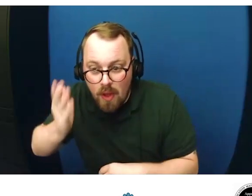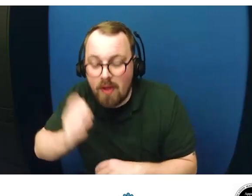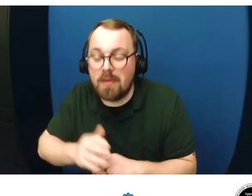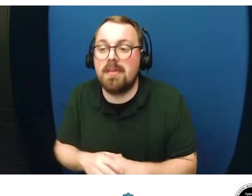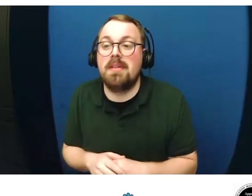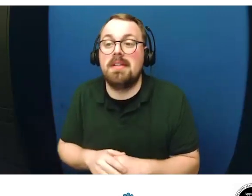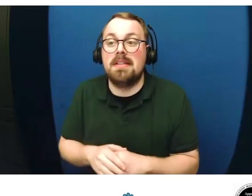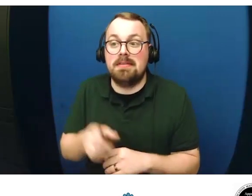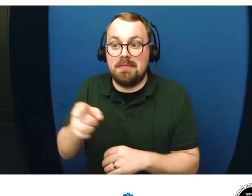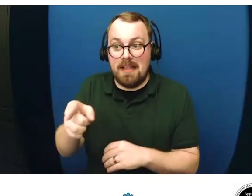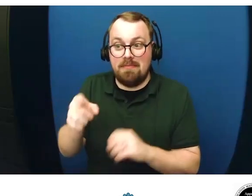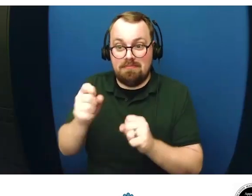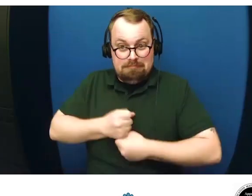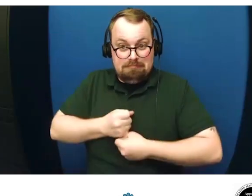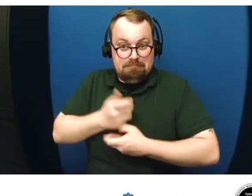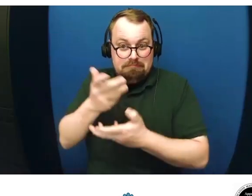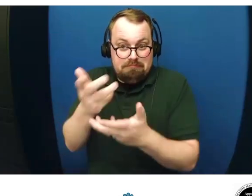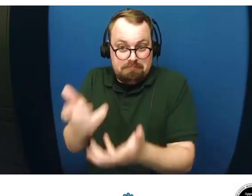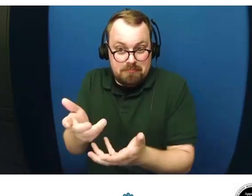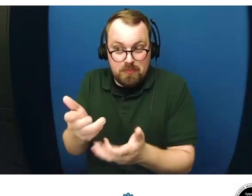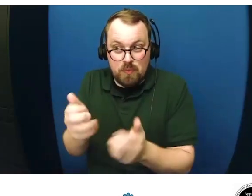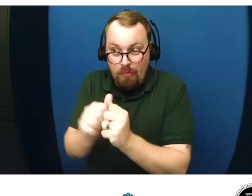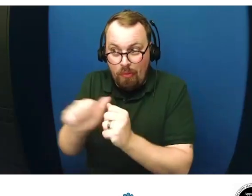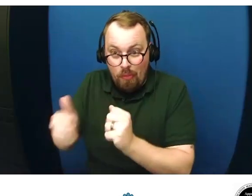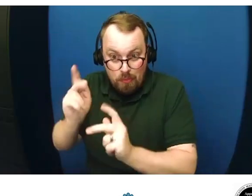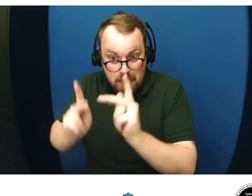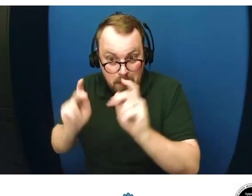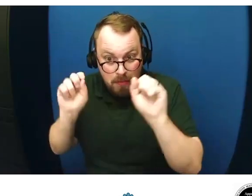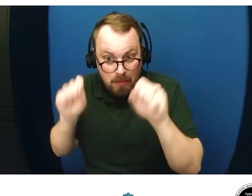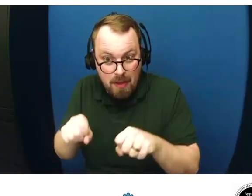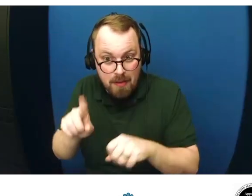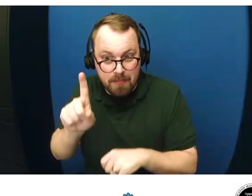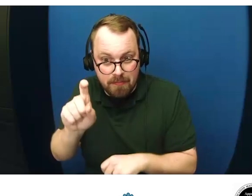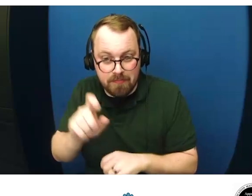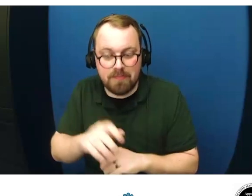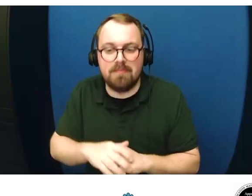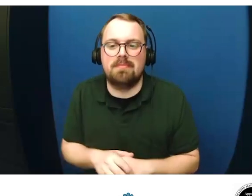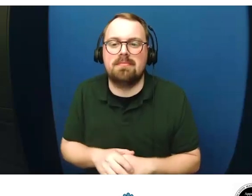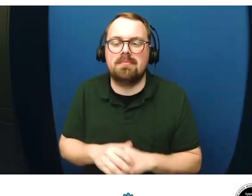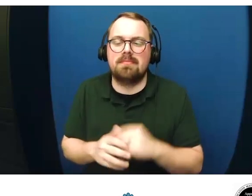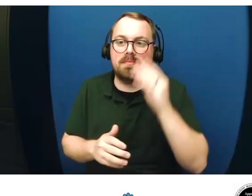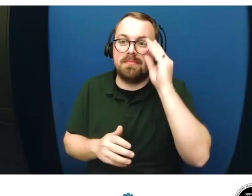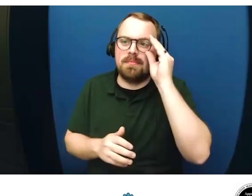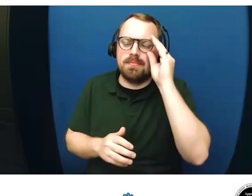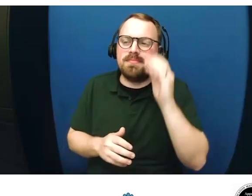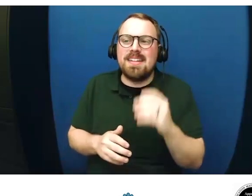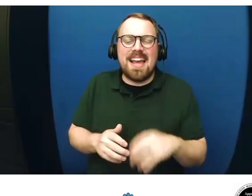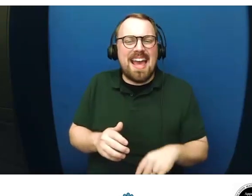able to express that with other people? And that doesn't necessarily have to